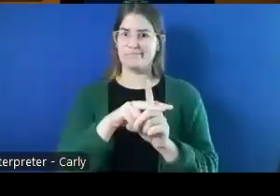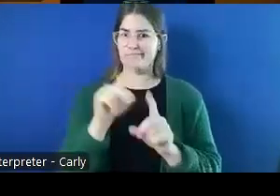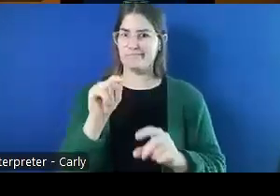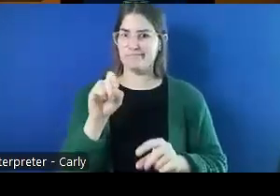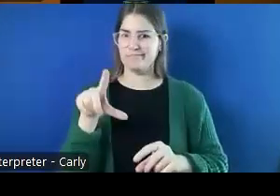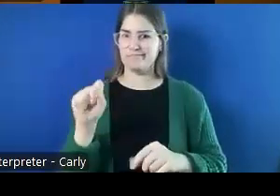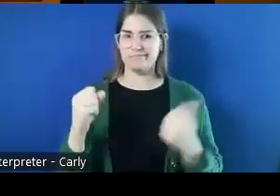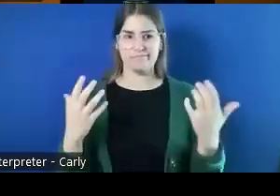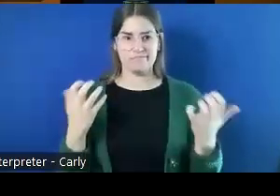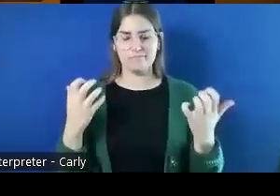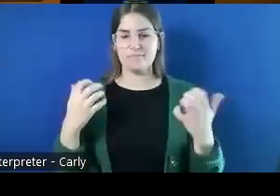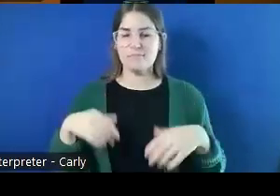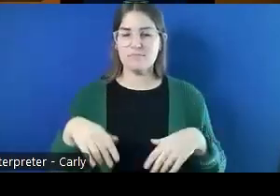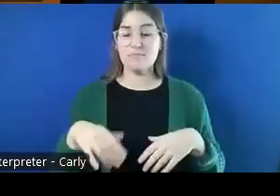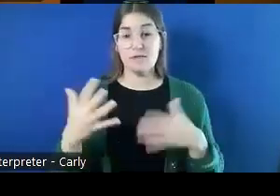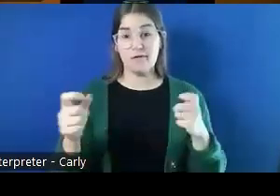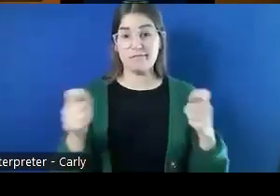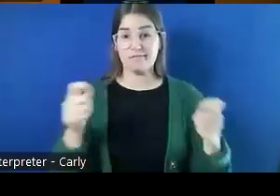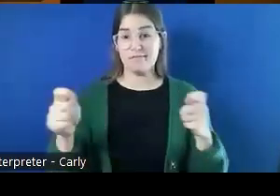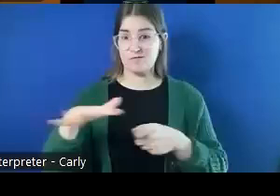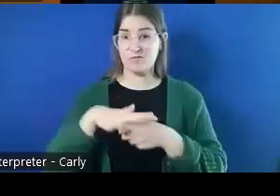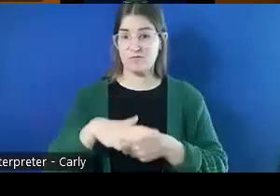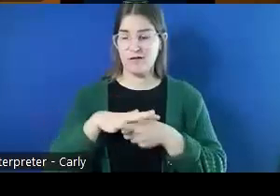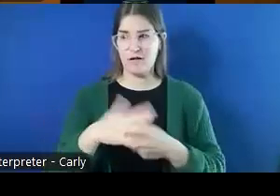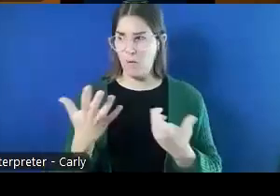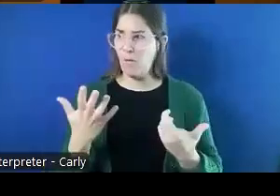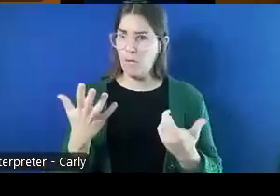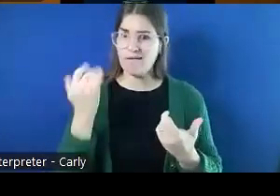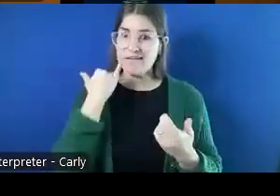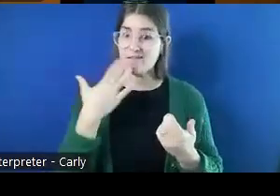distress where they are expressing that you know practical tools that they can use is really